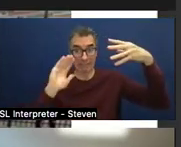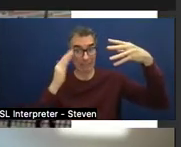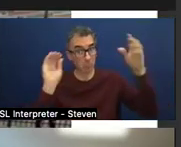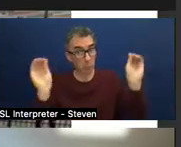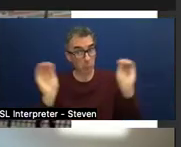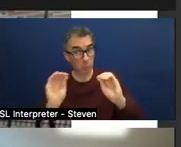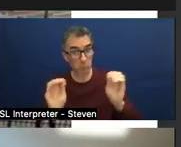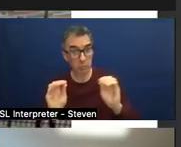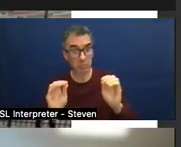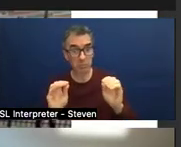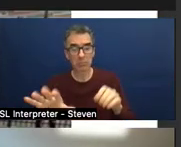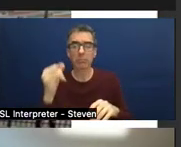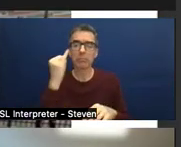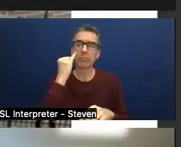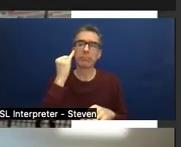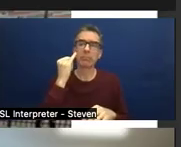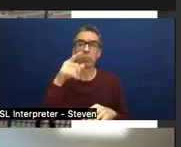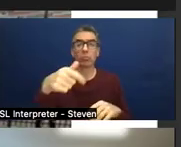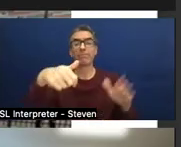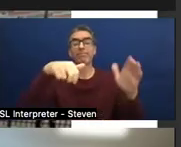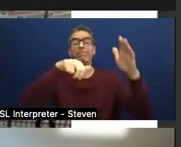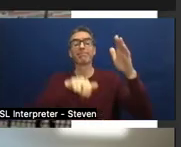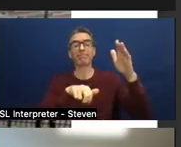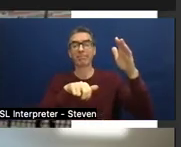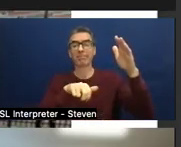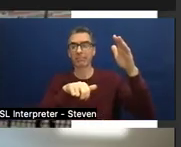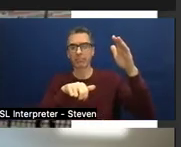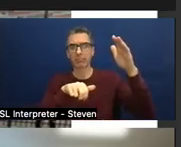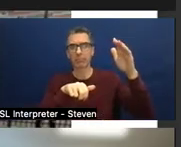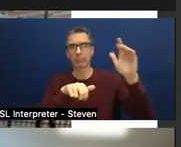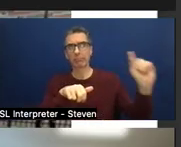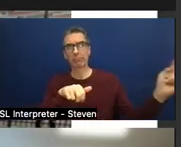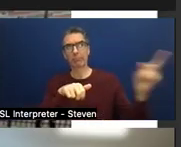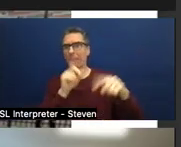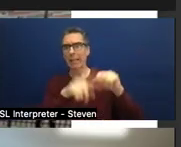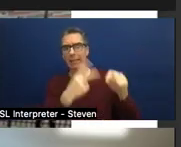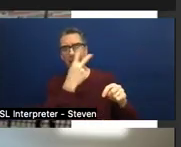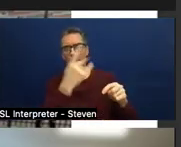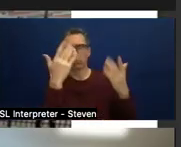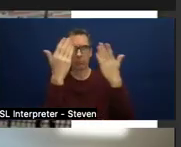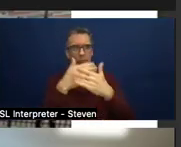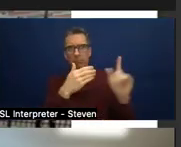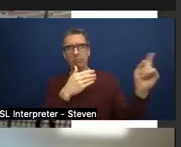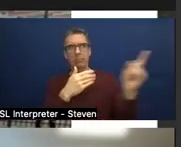If you were sitting inside, you may not be able to see people approaching. And so these are things that we really thought through